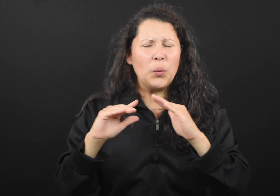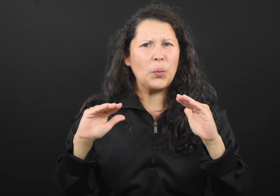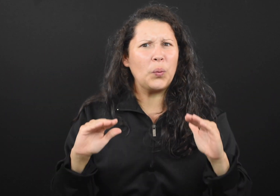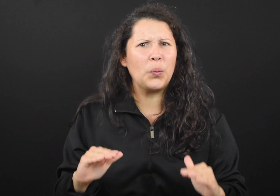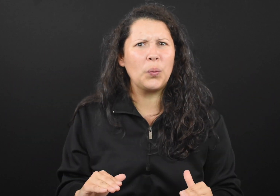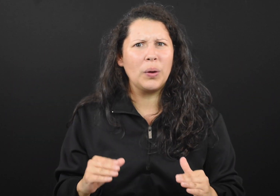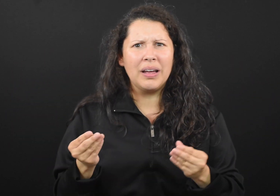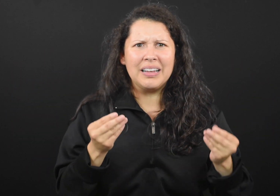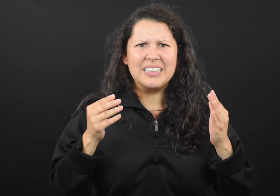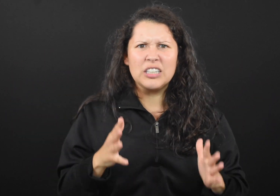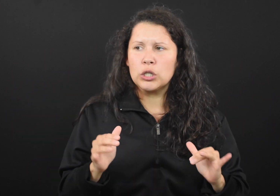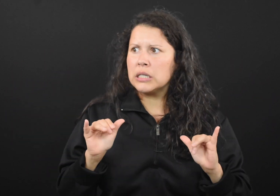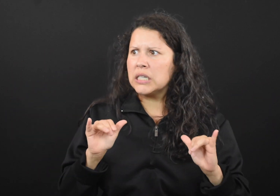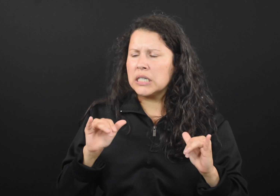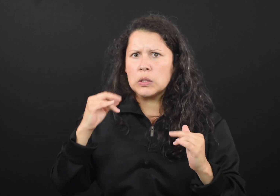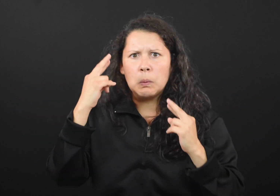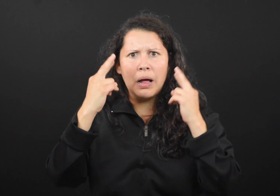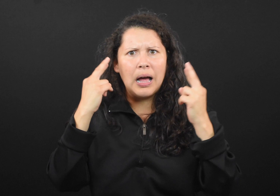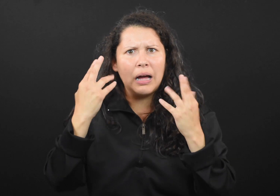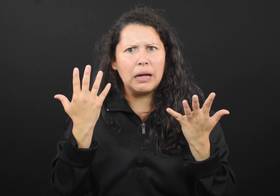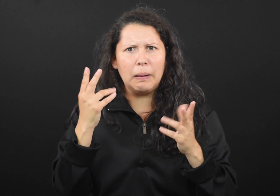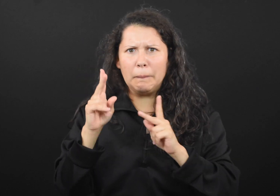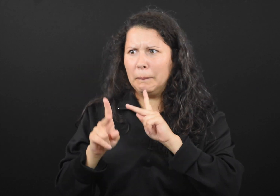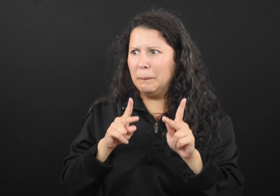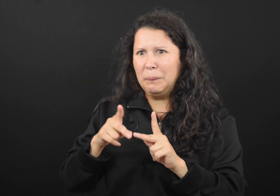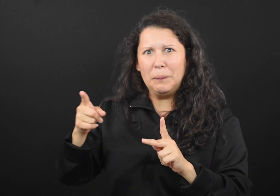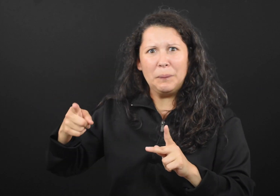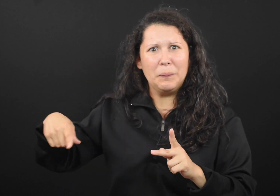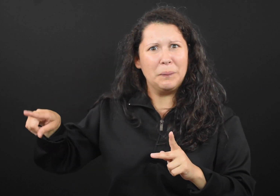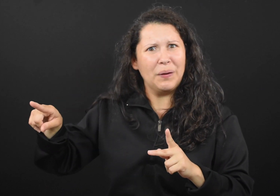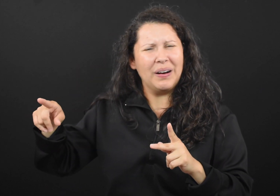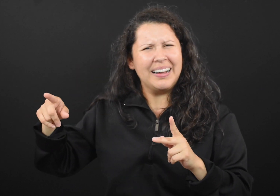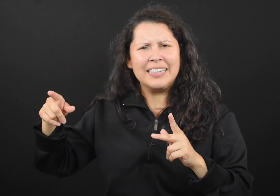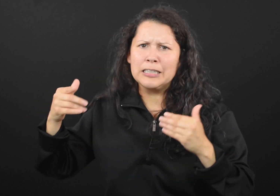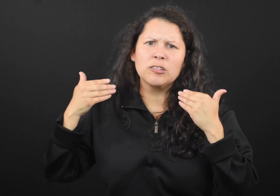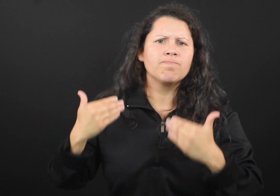Liaisons saw the need for more connection to the people they were trying to reach.